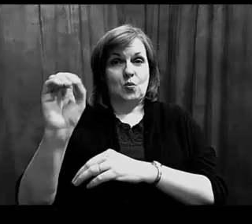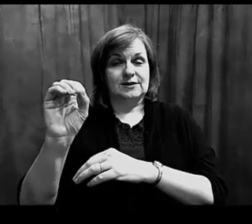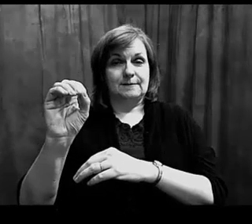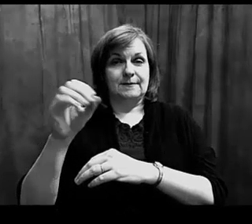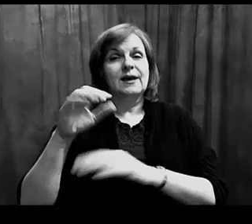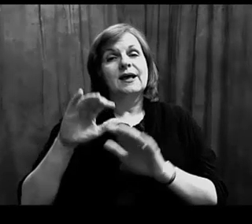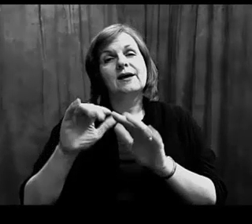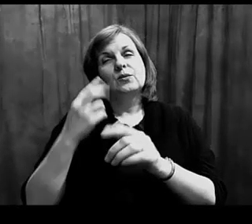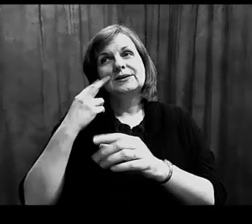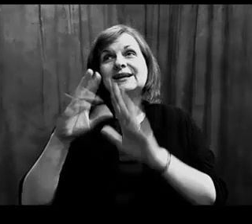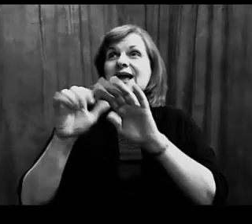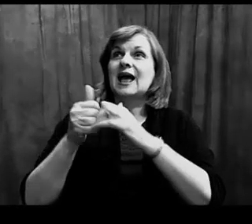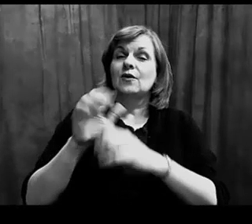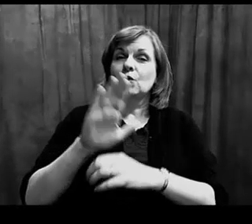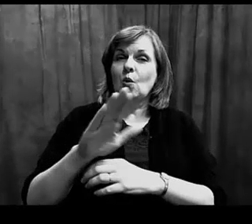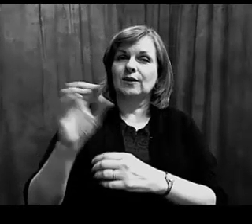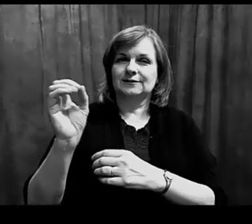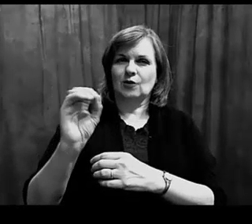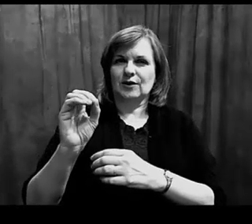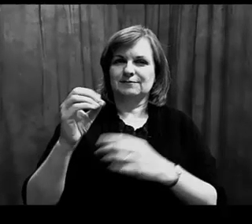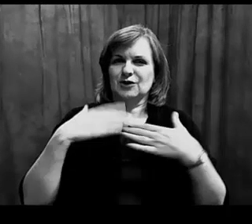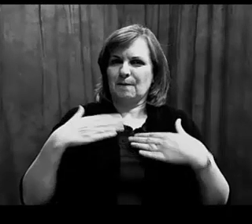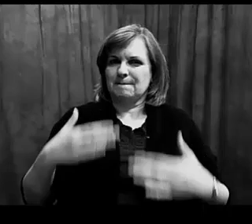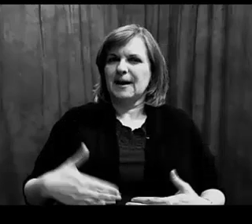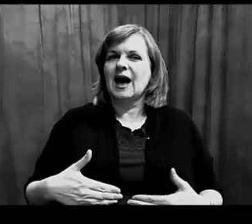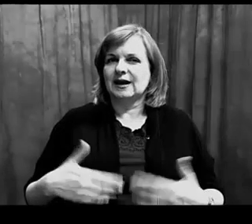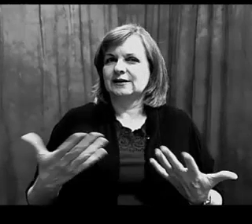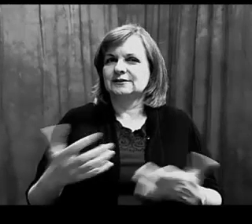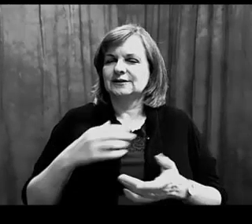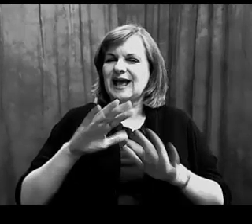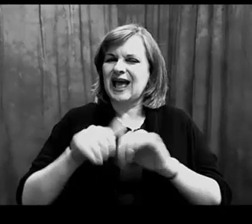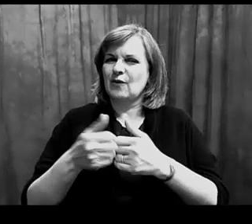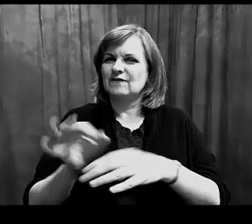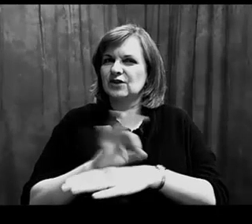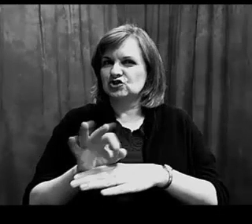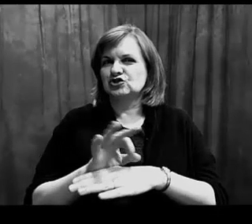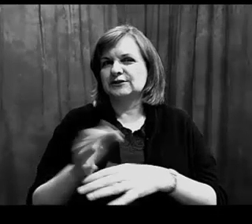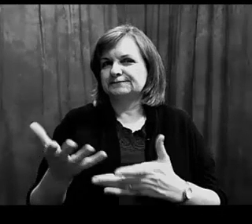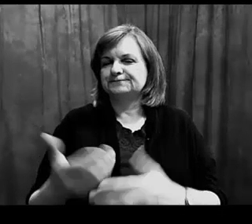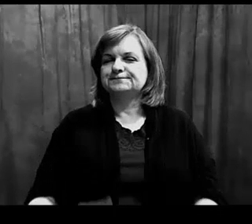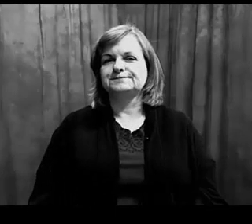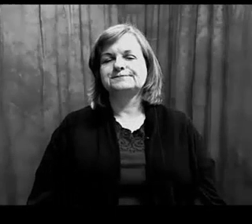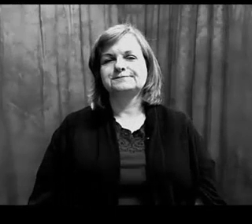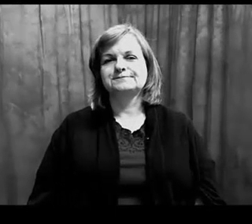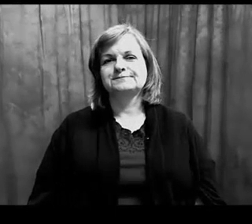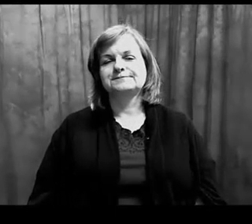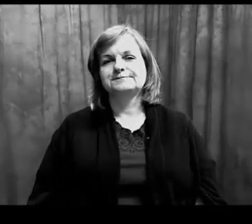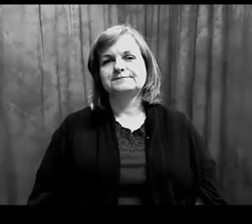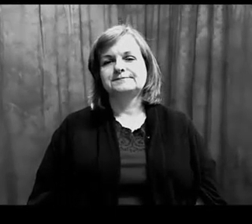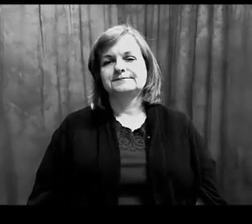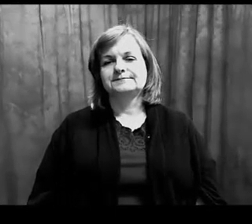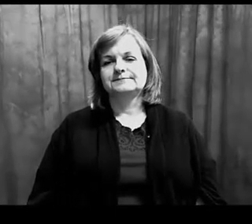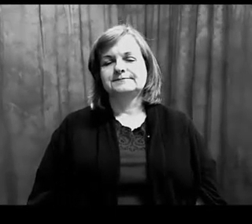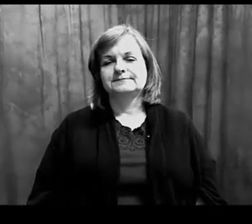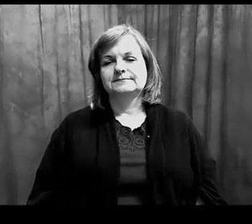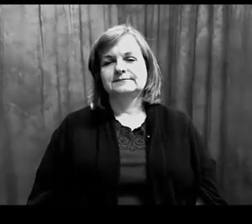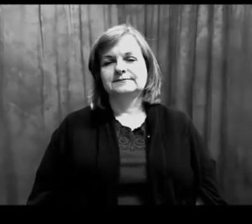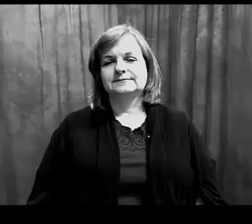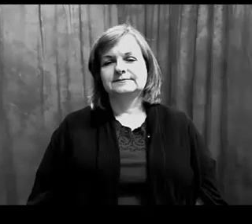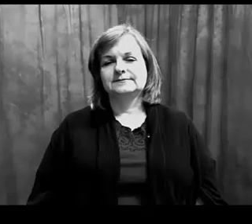and in to organs, then organ systems and then eventually into an organism being you! and we'll look